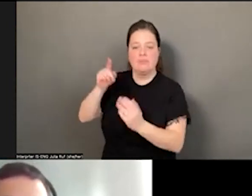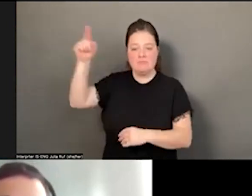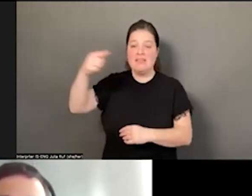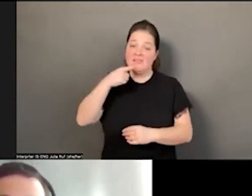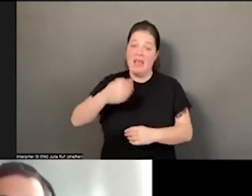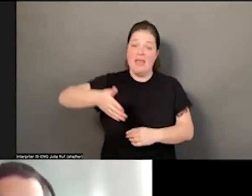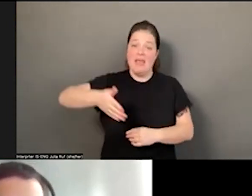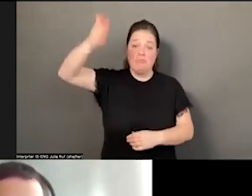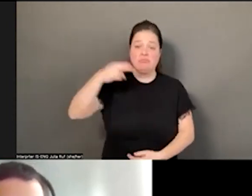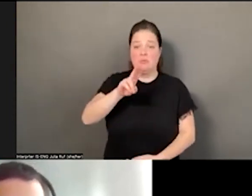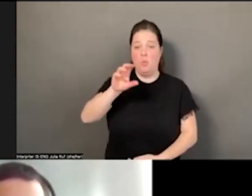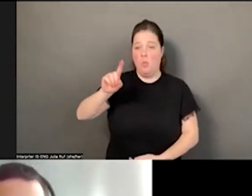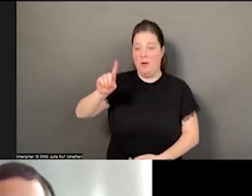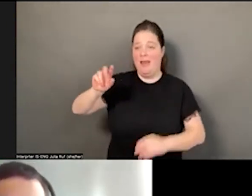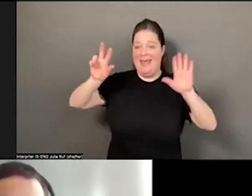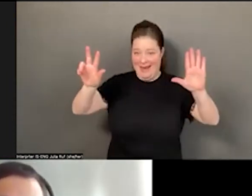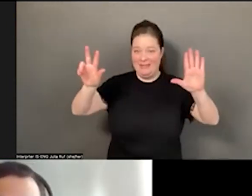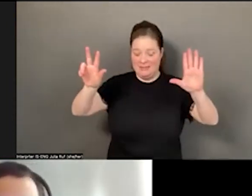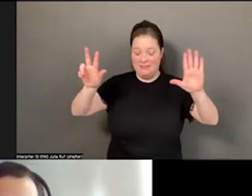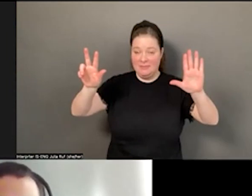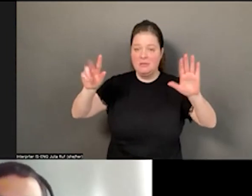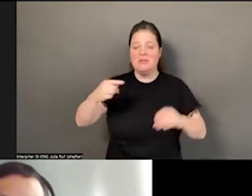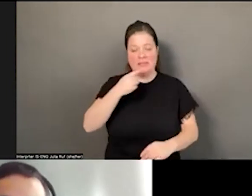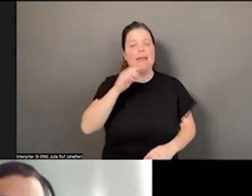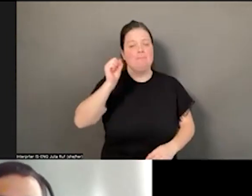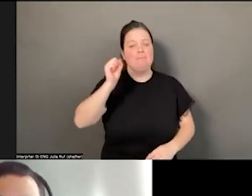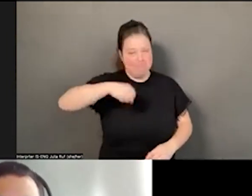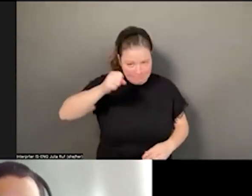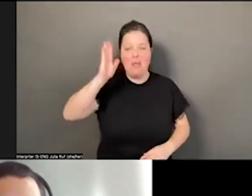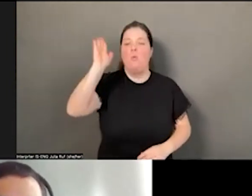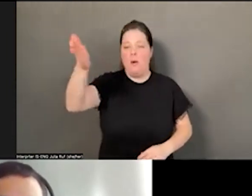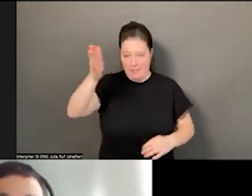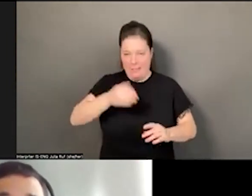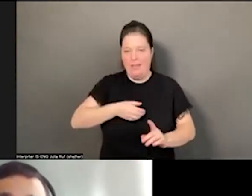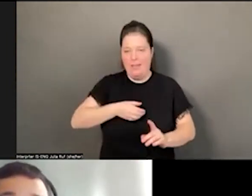to the European Ombudsman, but since then it was delayed. We didn't know why.